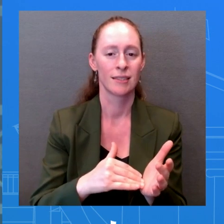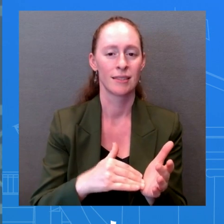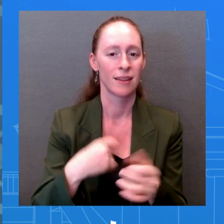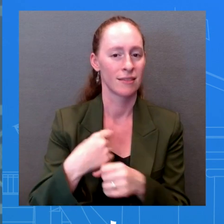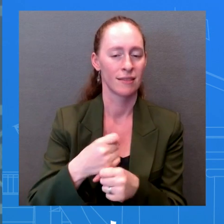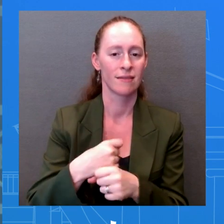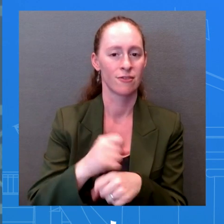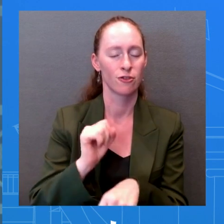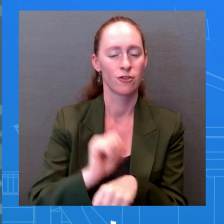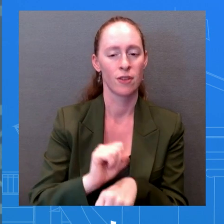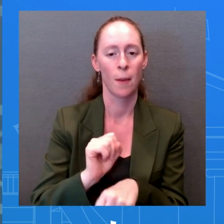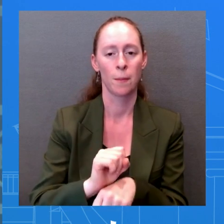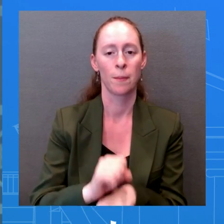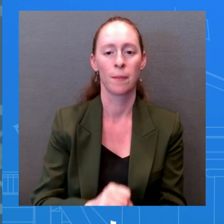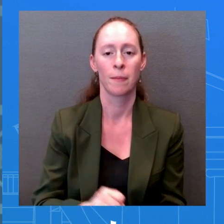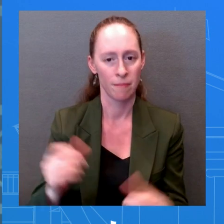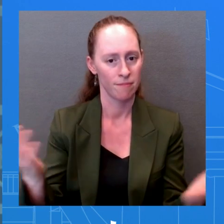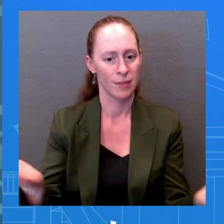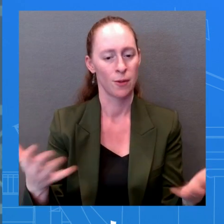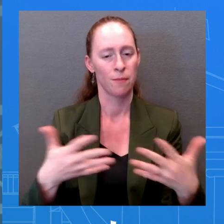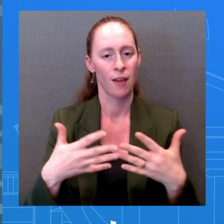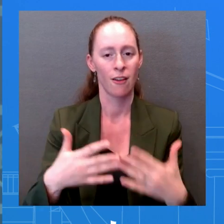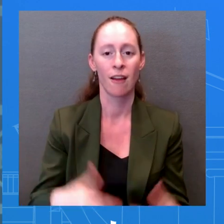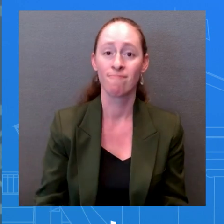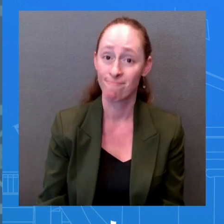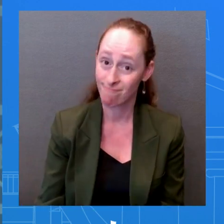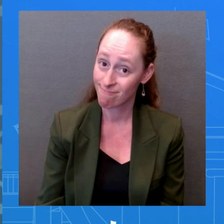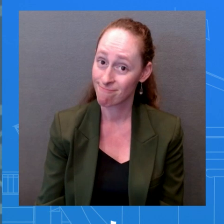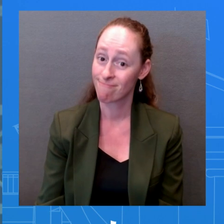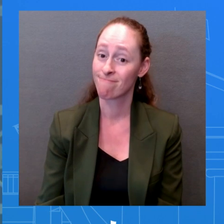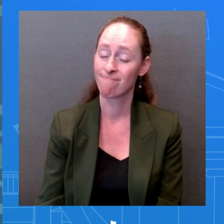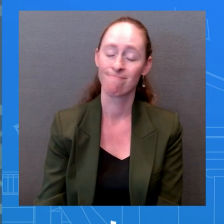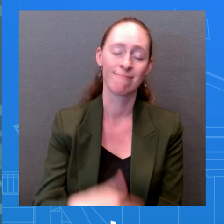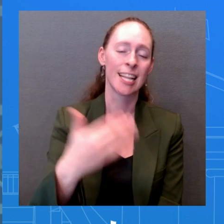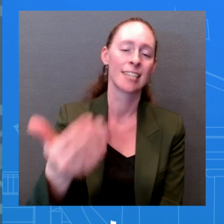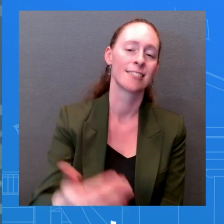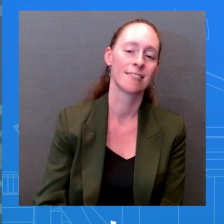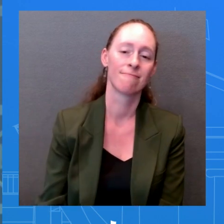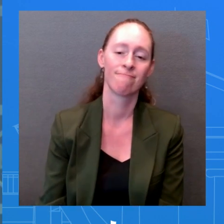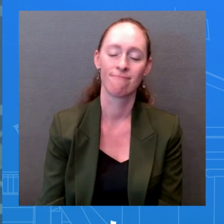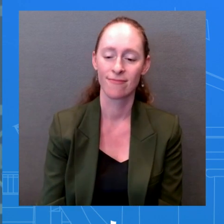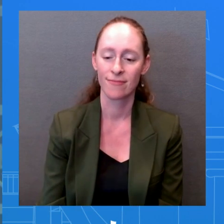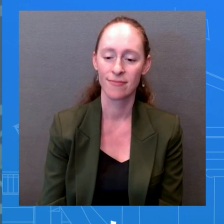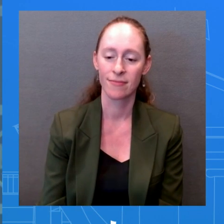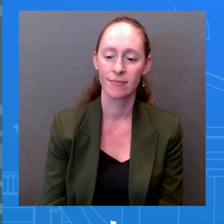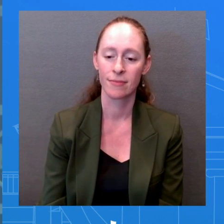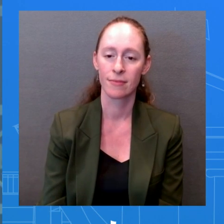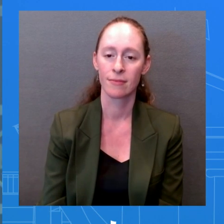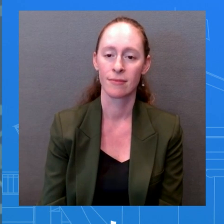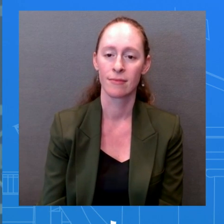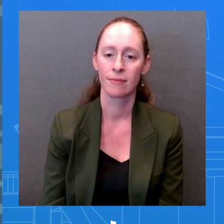I'm going to move on. Okay, go ahead. The Press: Yeah, you took -- you mentioned that you -- on immigration --